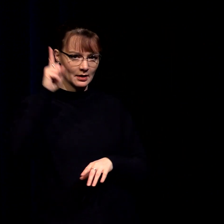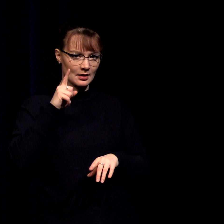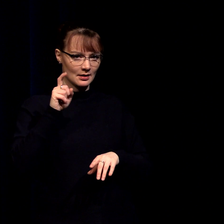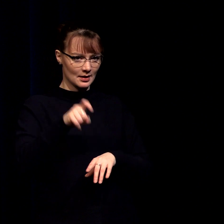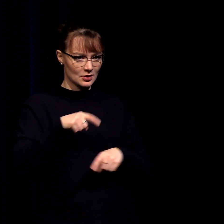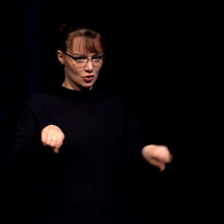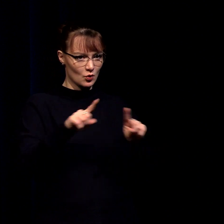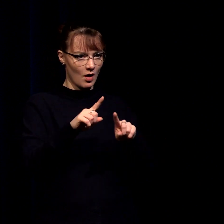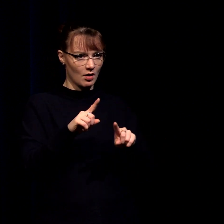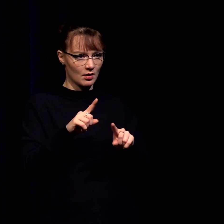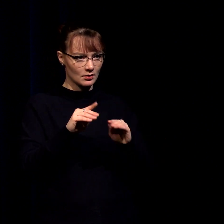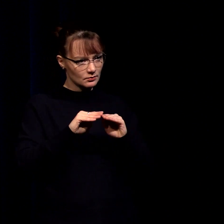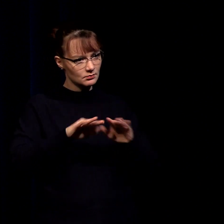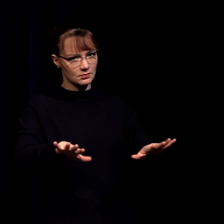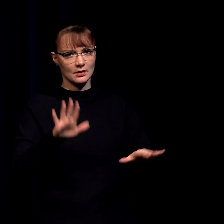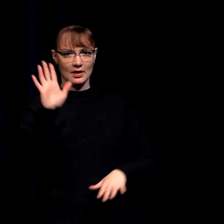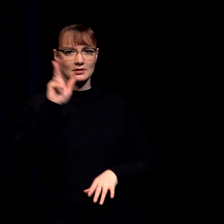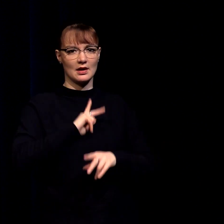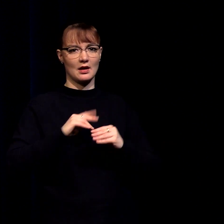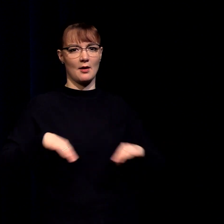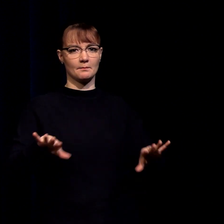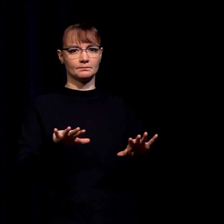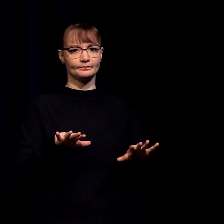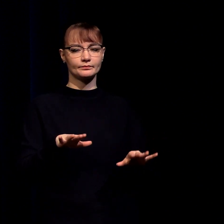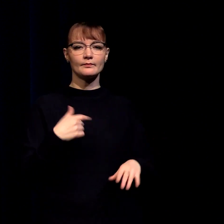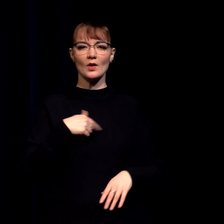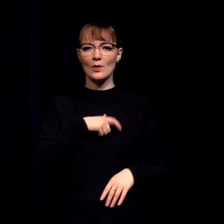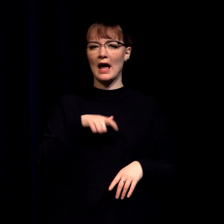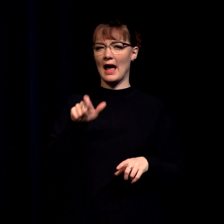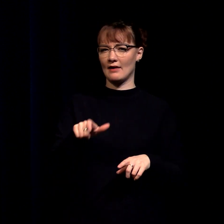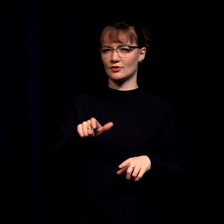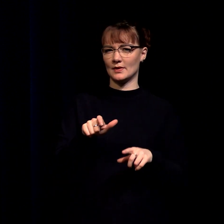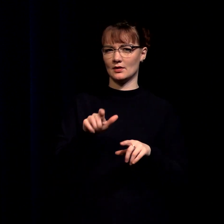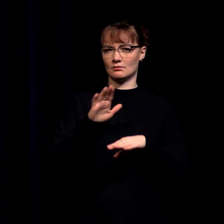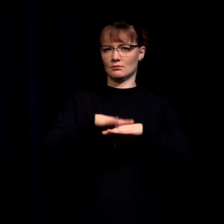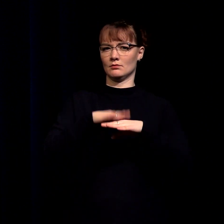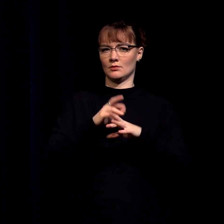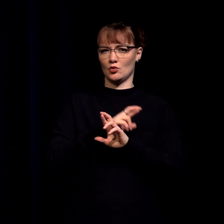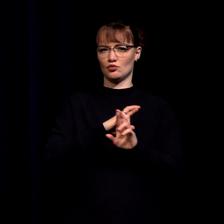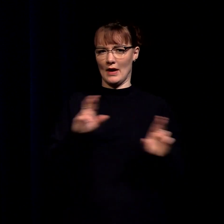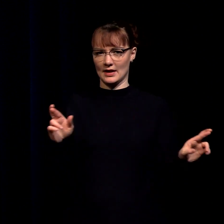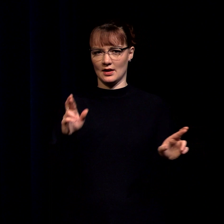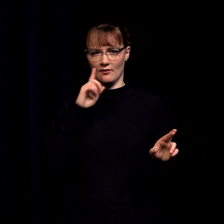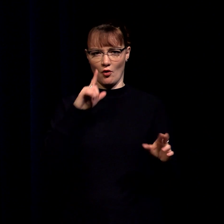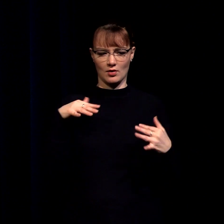And so we have to be prepared for this. We have to understand that there is a battle that is raging. See I learned this a